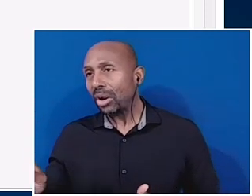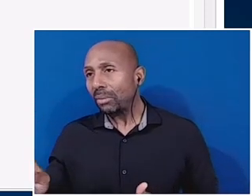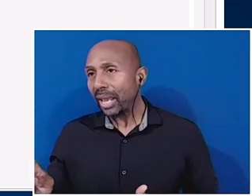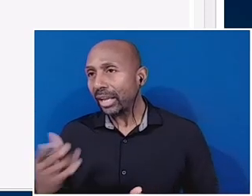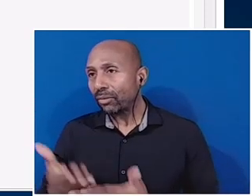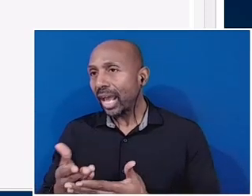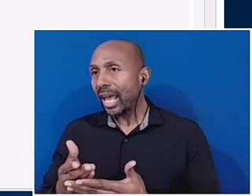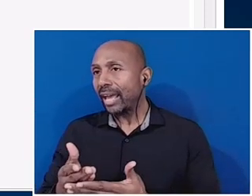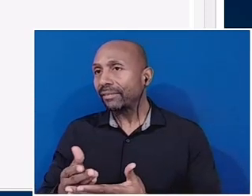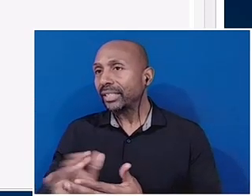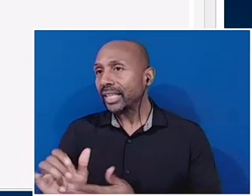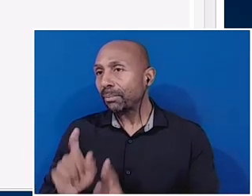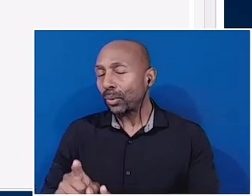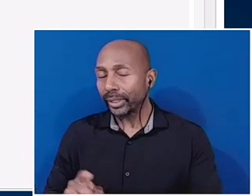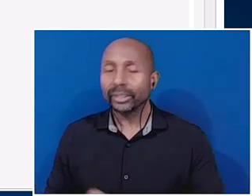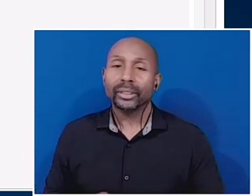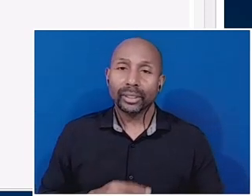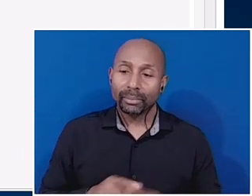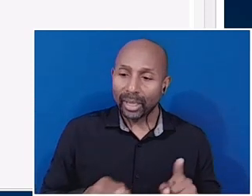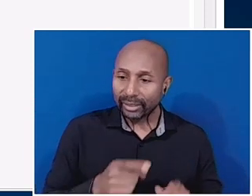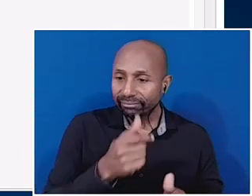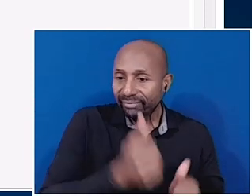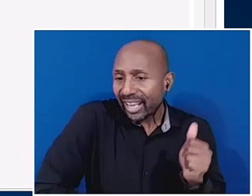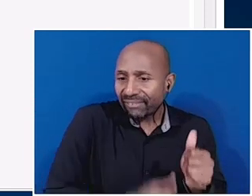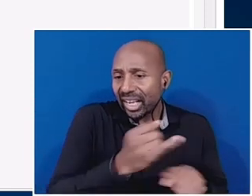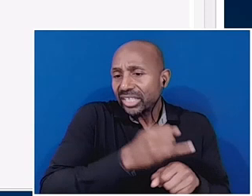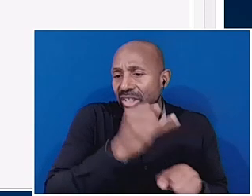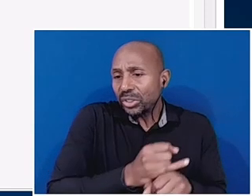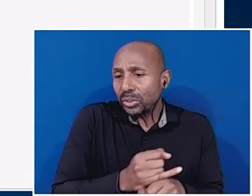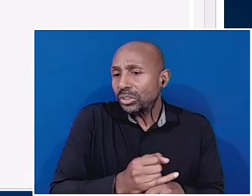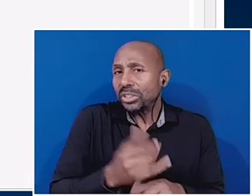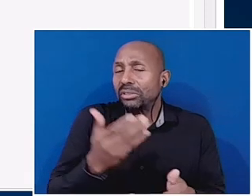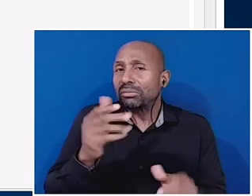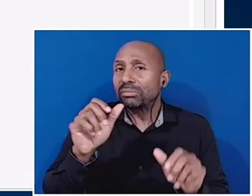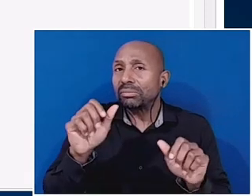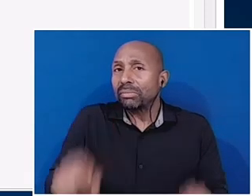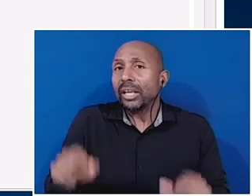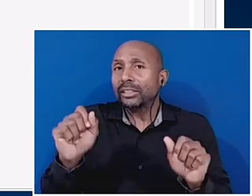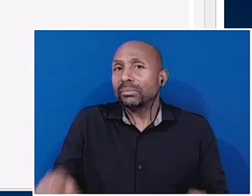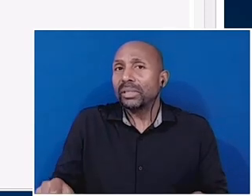random danger of closure. Thank you very much. This is a hard one, and I think we can- we